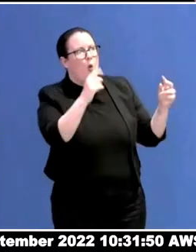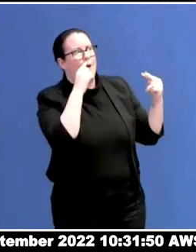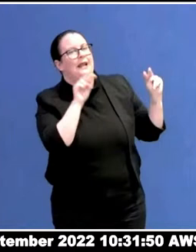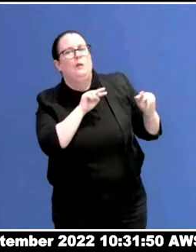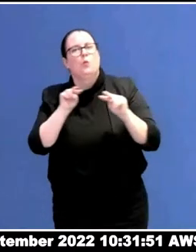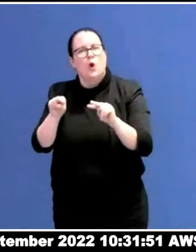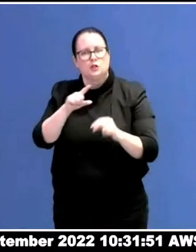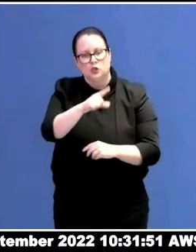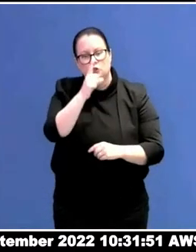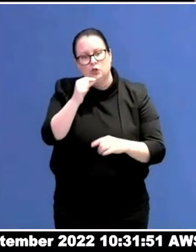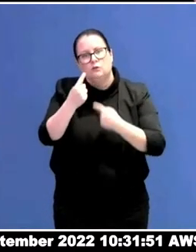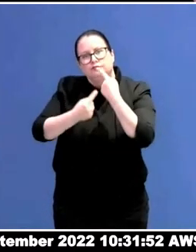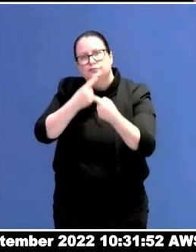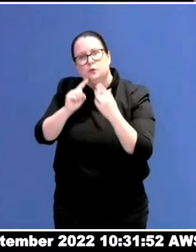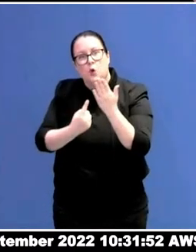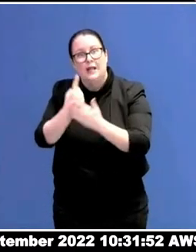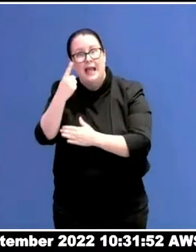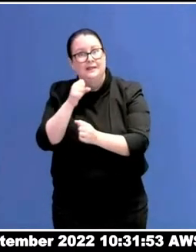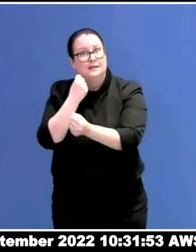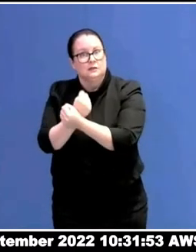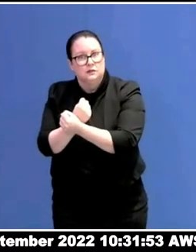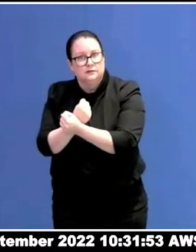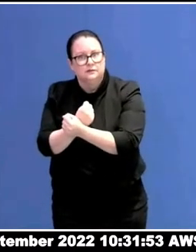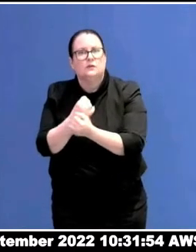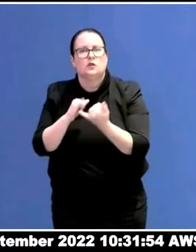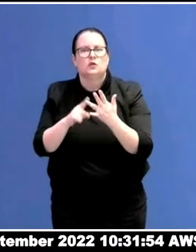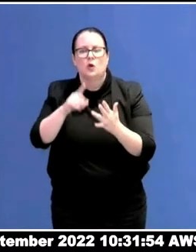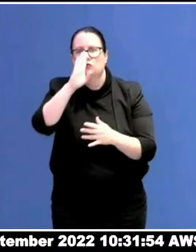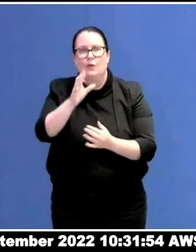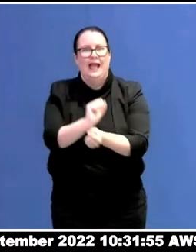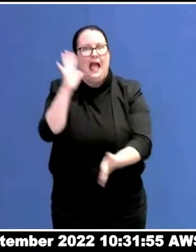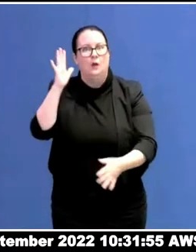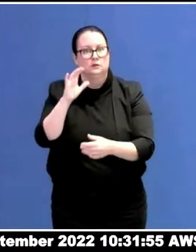Yes. MR GRIFFIN: And he was granted immediate release. Is that right? TERRY: Yes.